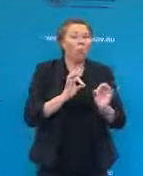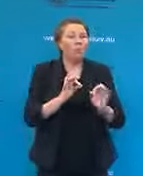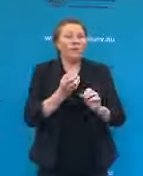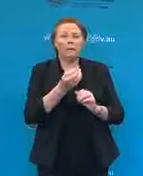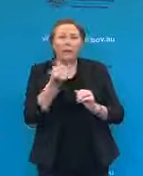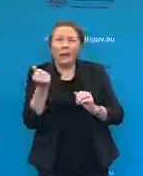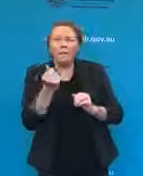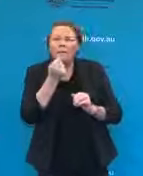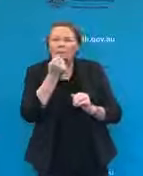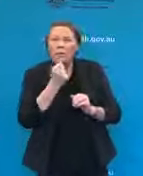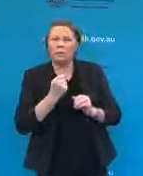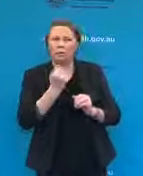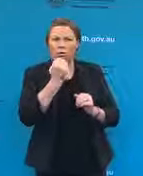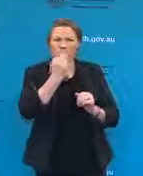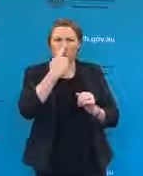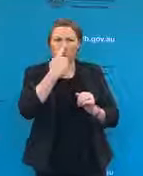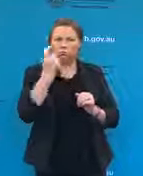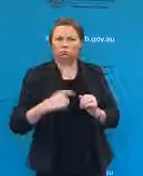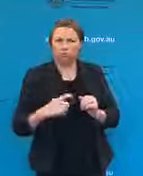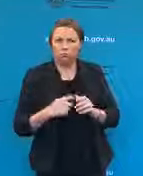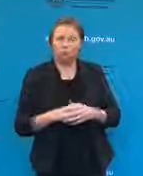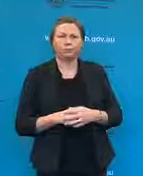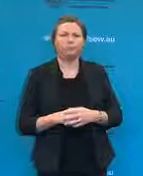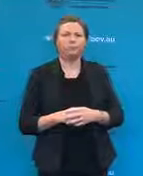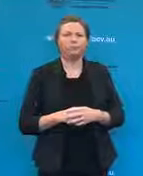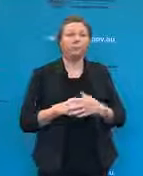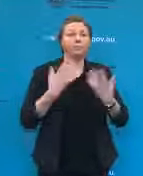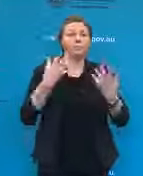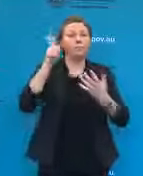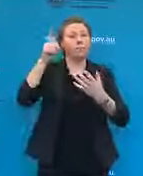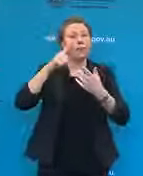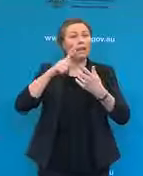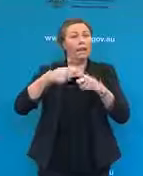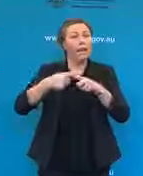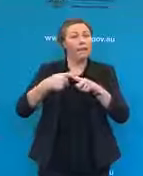disease and you saw the reports from the UK on the use of corticosteroid